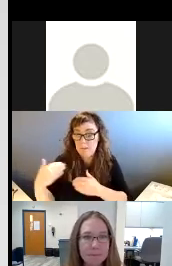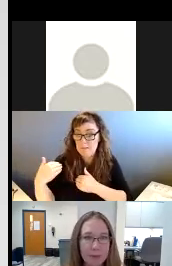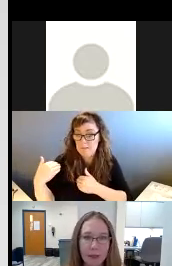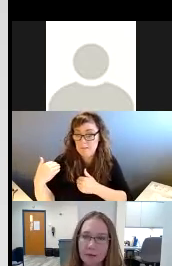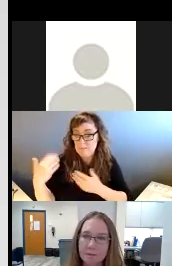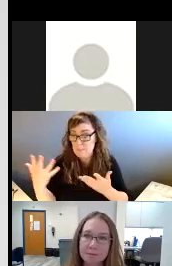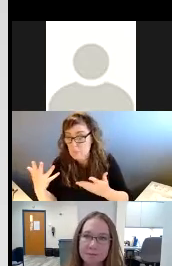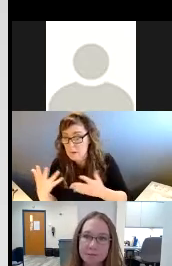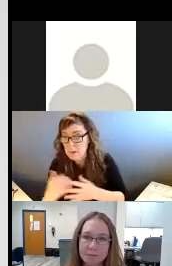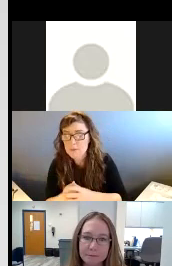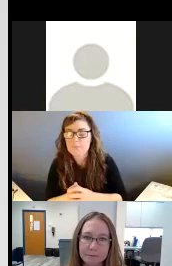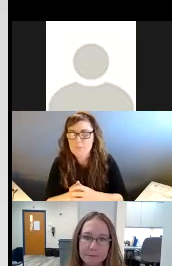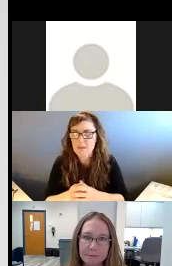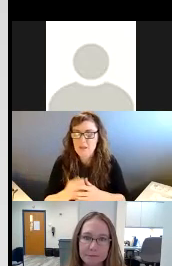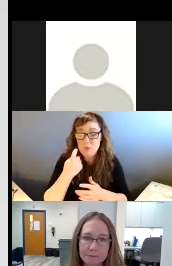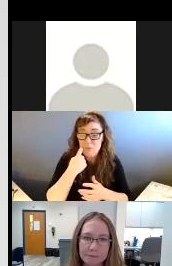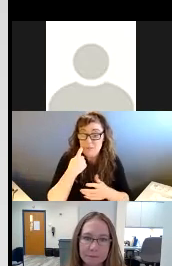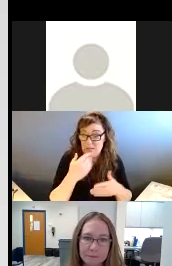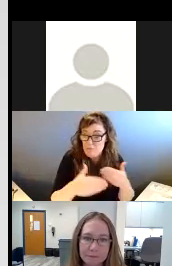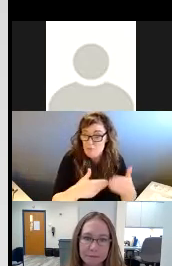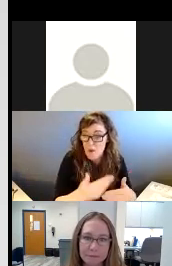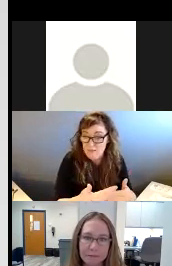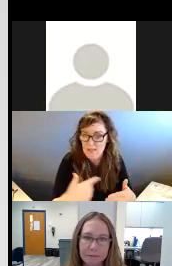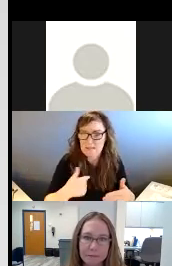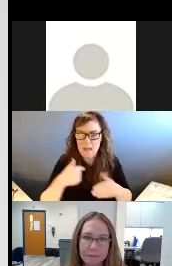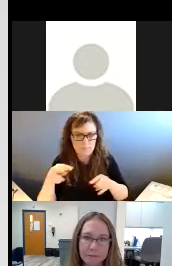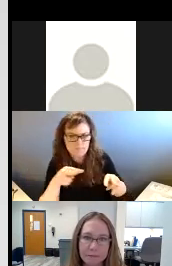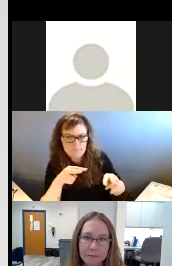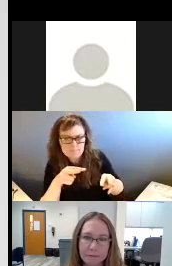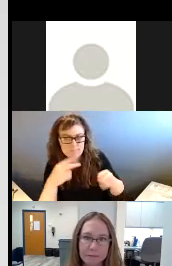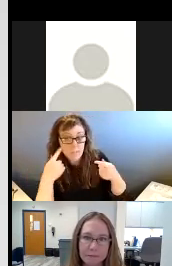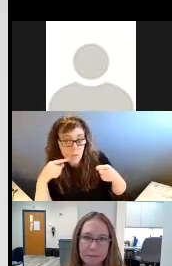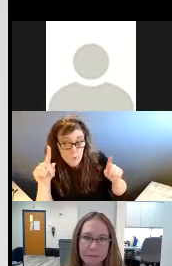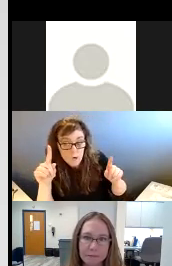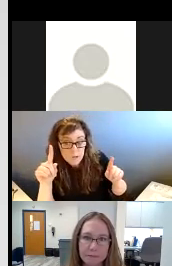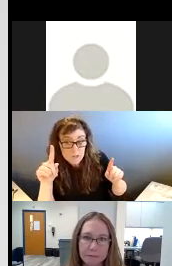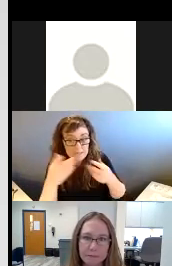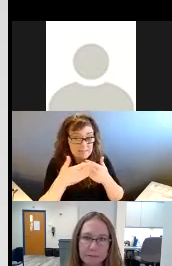KRISTEN JUST WENT THROUGH FOR YOU IS EFFECTIVE AND MAKES SENSE IN A VIRTUAL FORMAT.